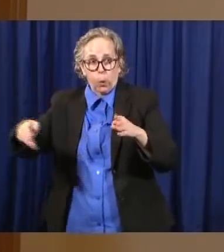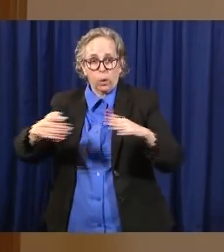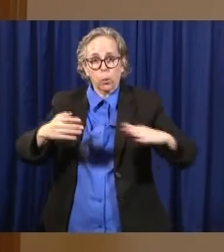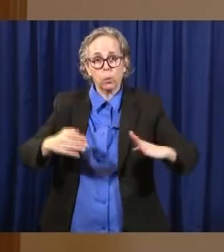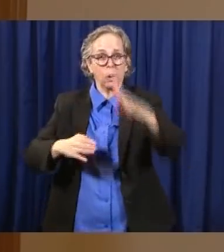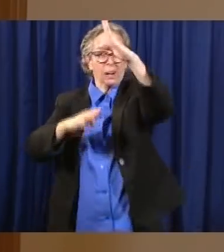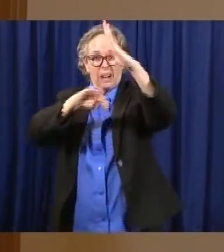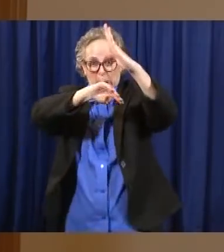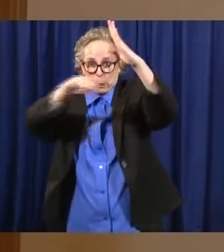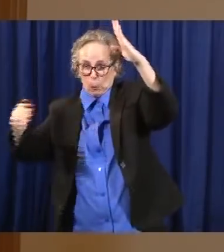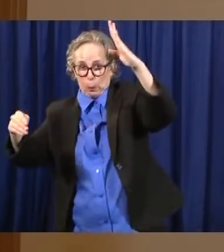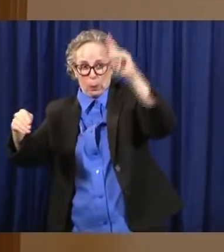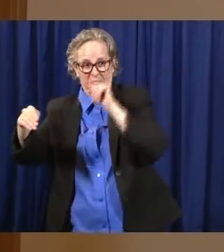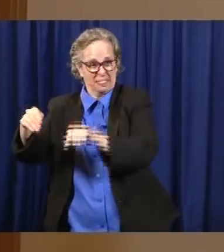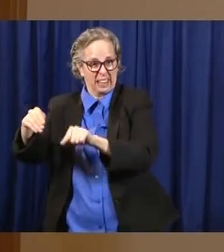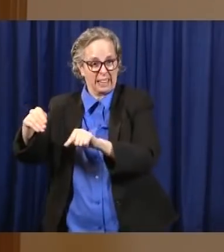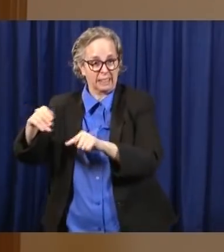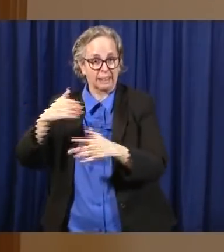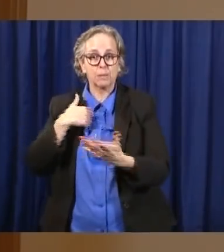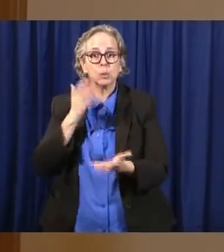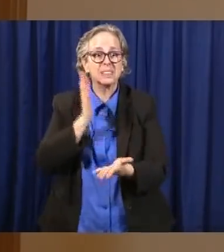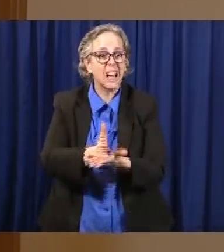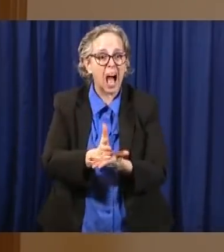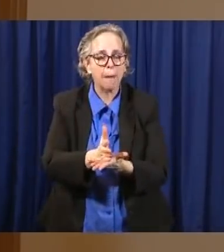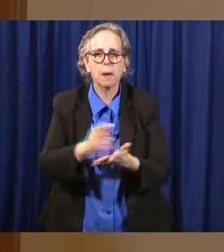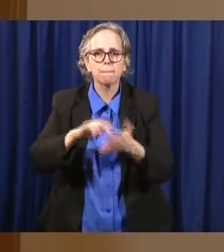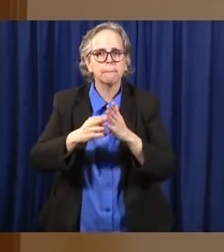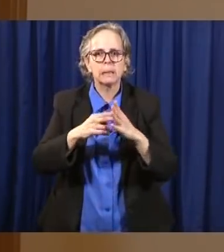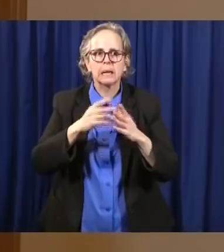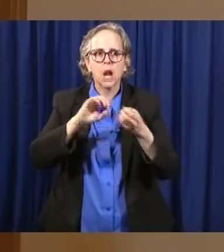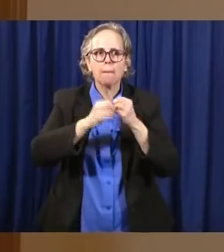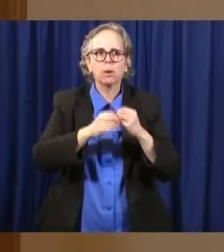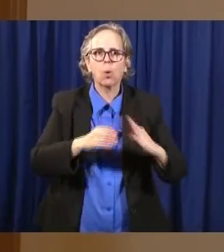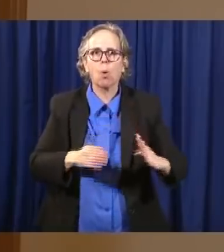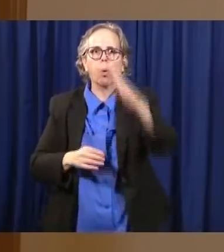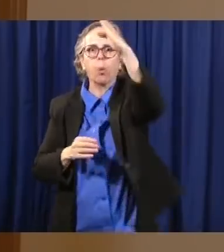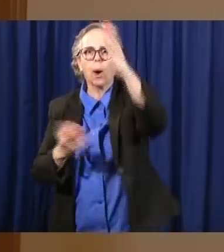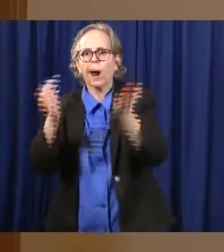DO NOT LET UP. IF WE LET UP WE WILL CHANGE THE